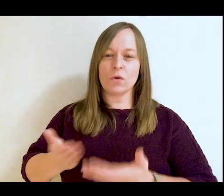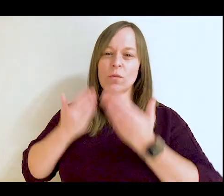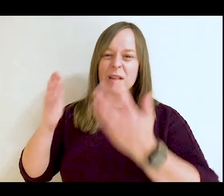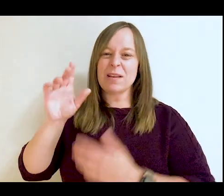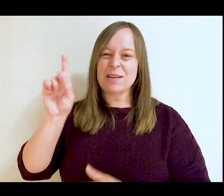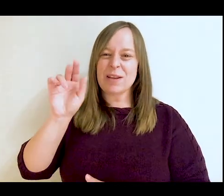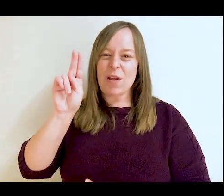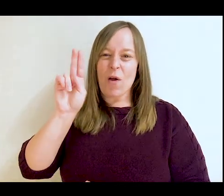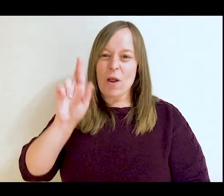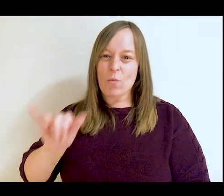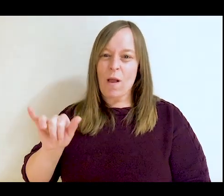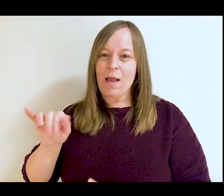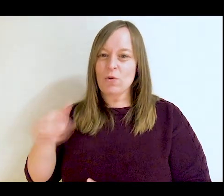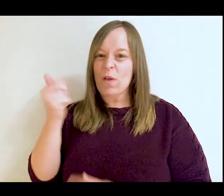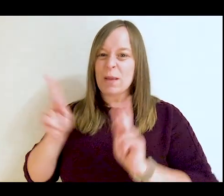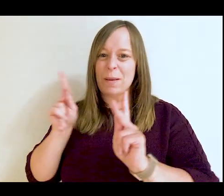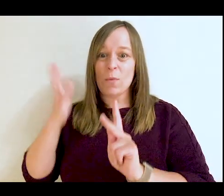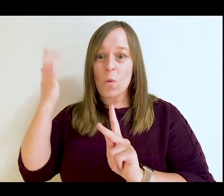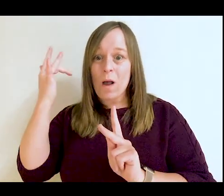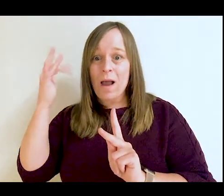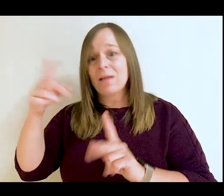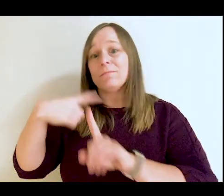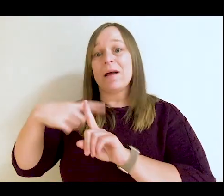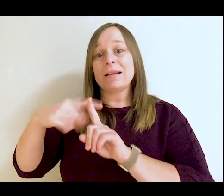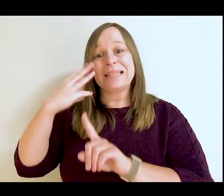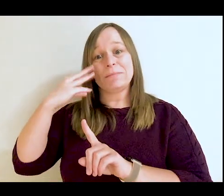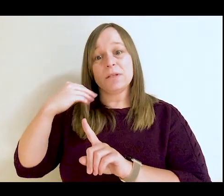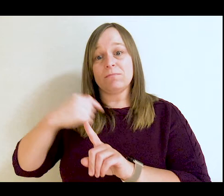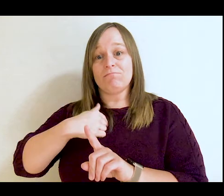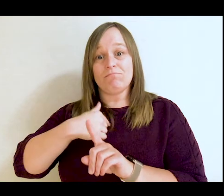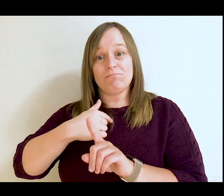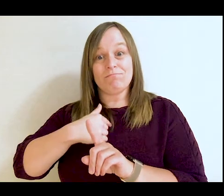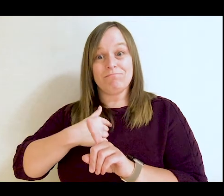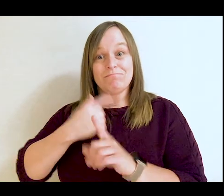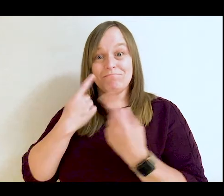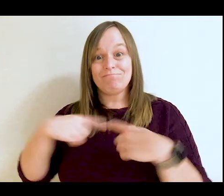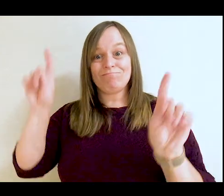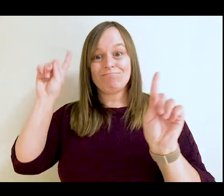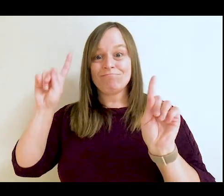S: I would highly recommend DRNY to others largely because of the positive experience that's had.